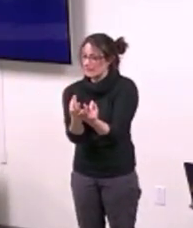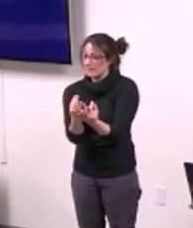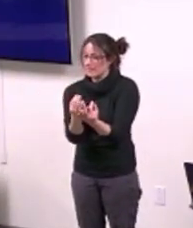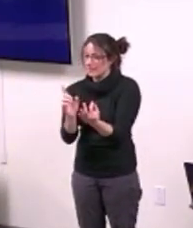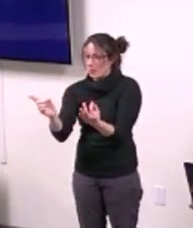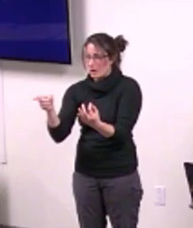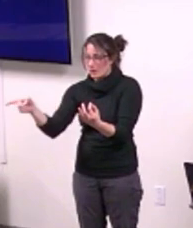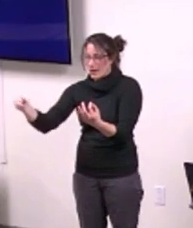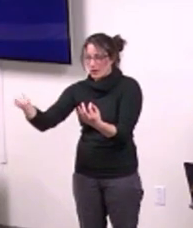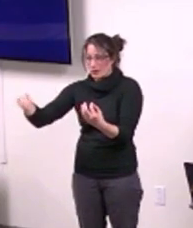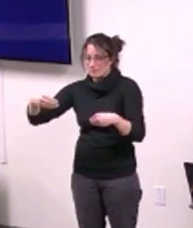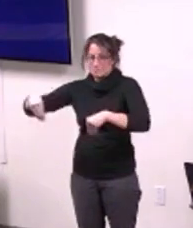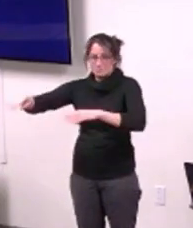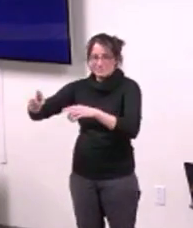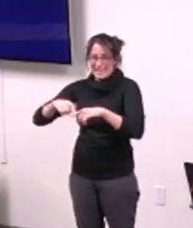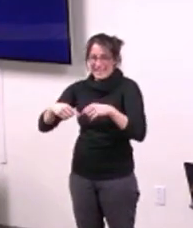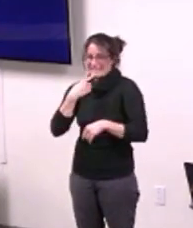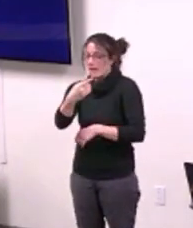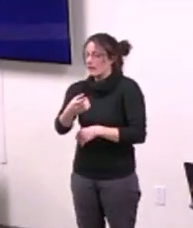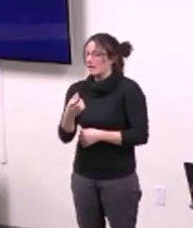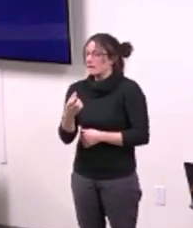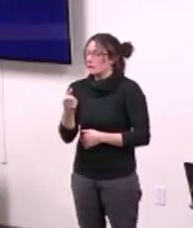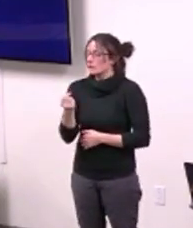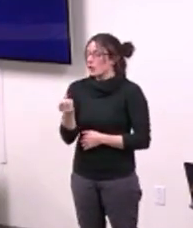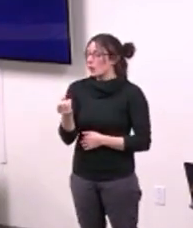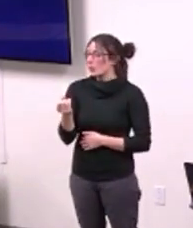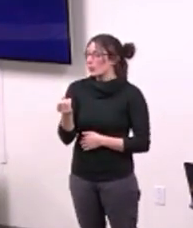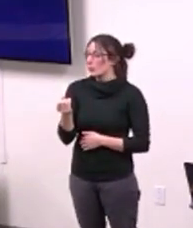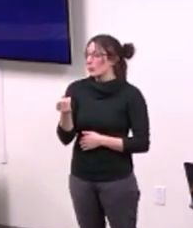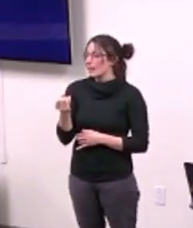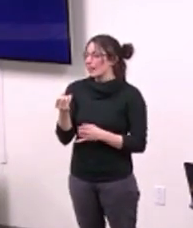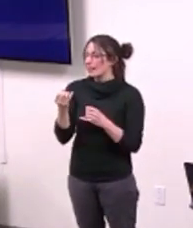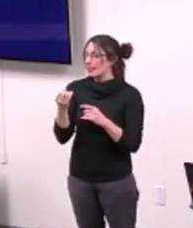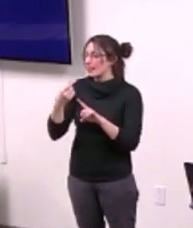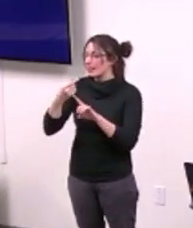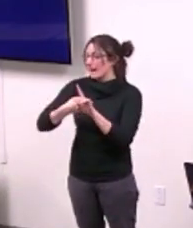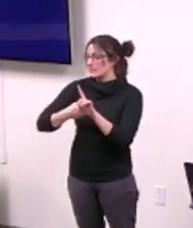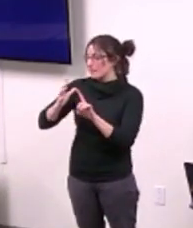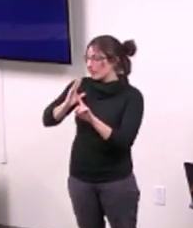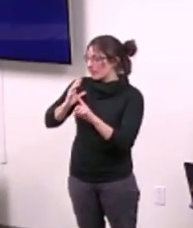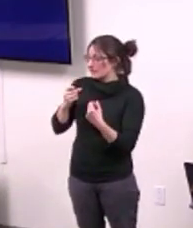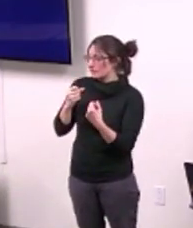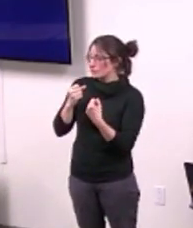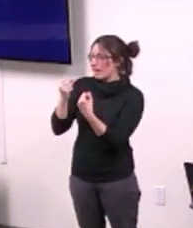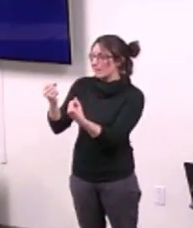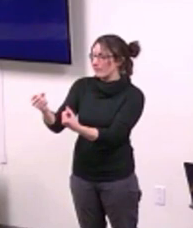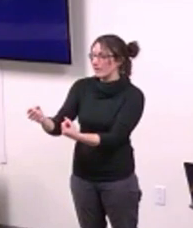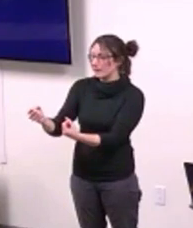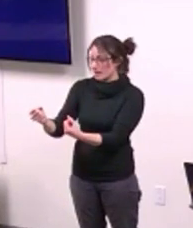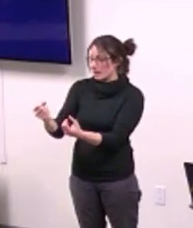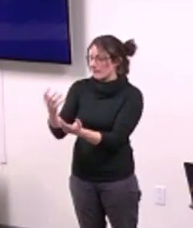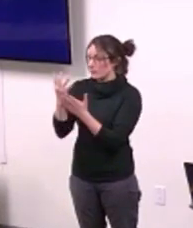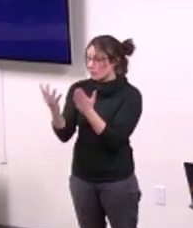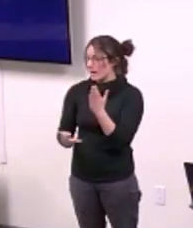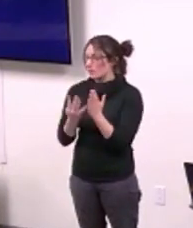So last month, driving all the way, the four hours that I have